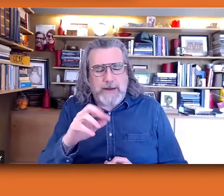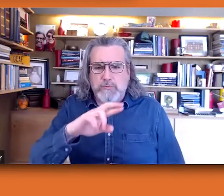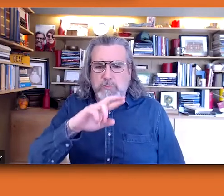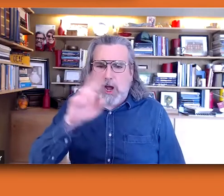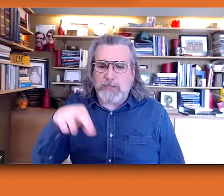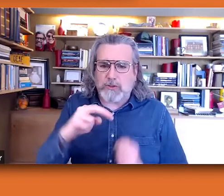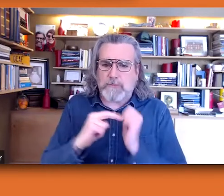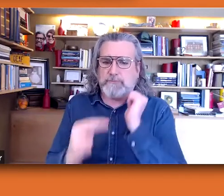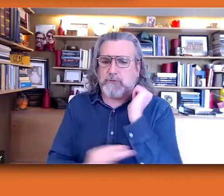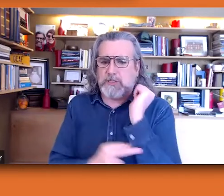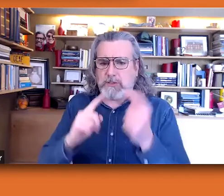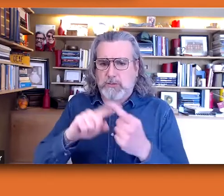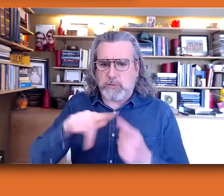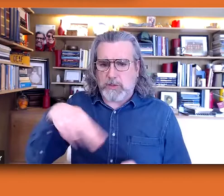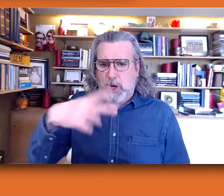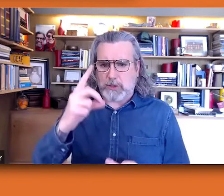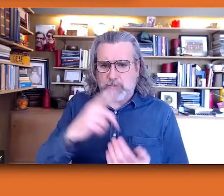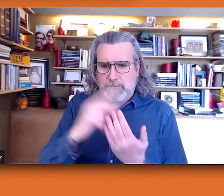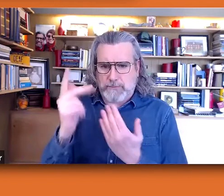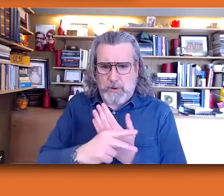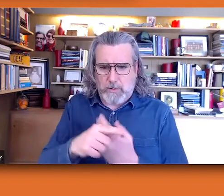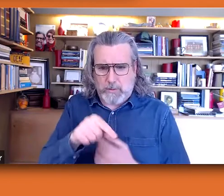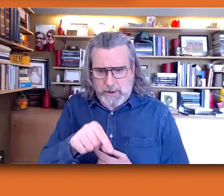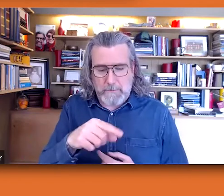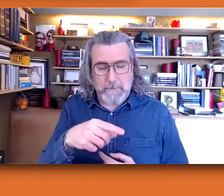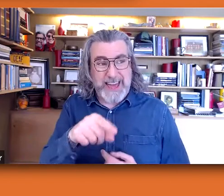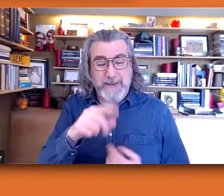That's the Rochester Bridge to the Doctorate.